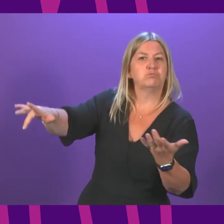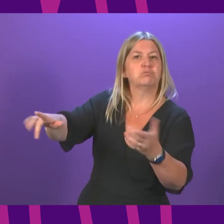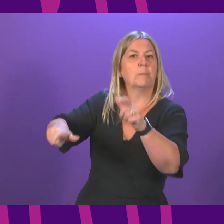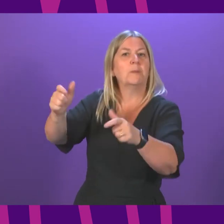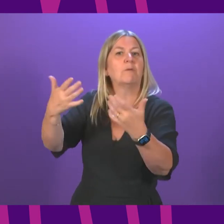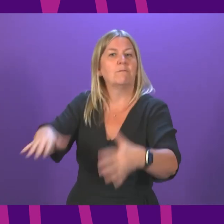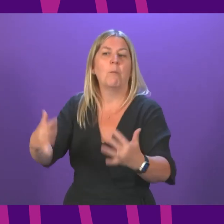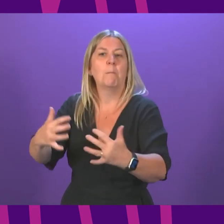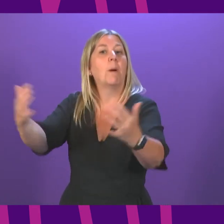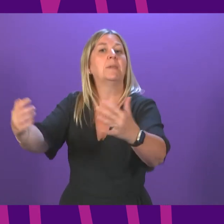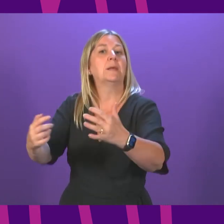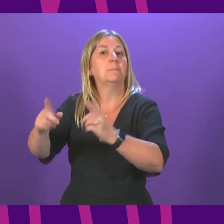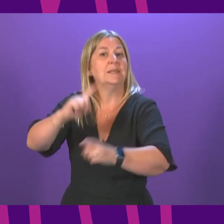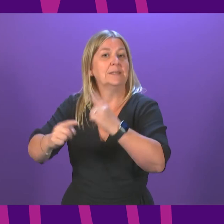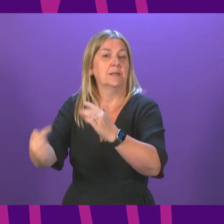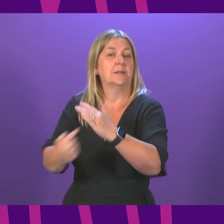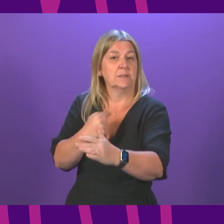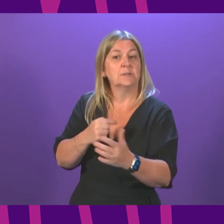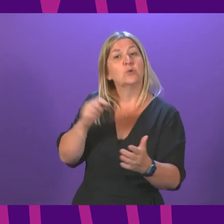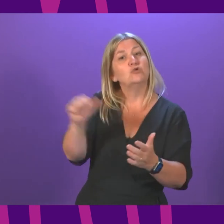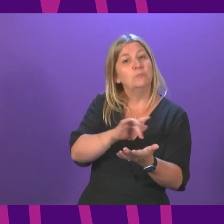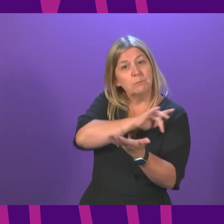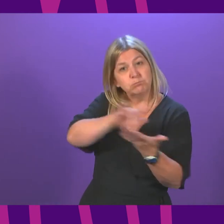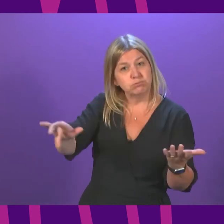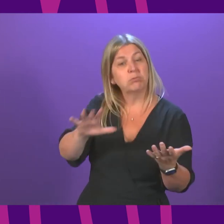is repealed on 30 September 2021, when that measure is expired.